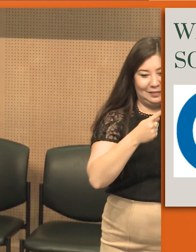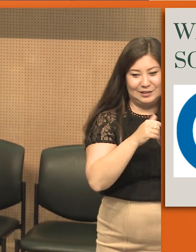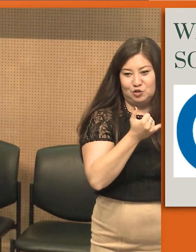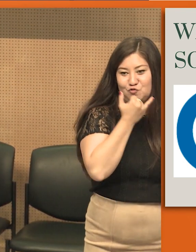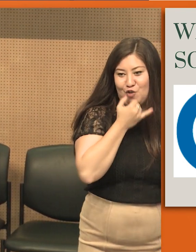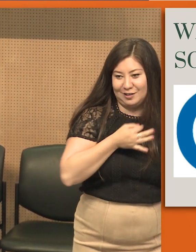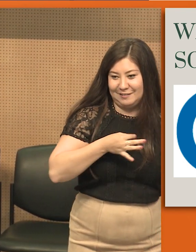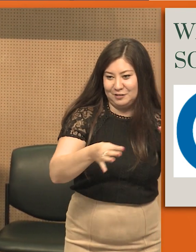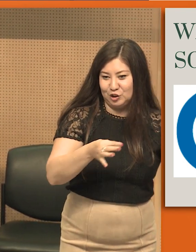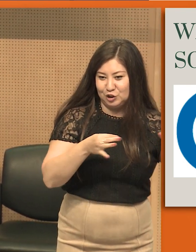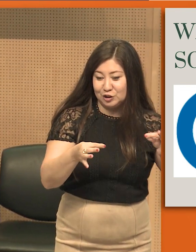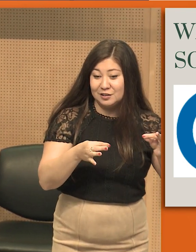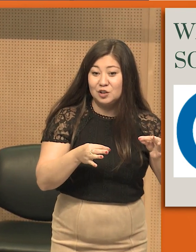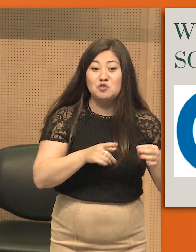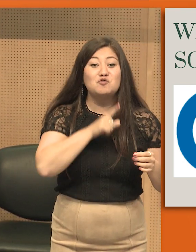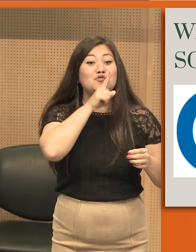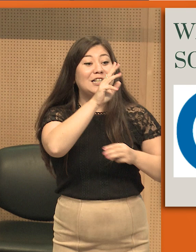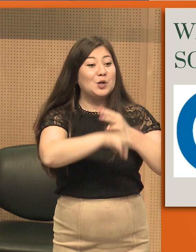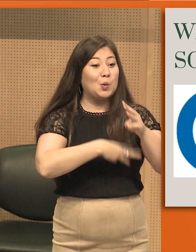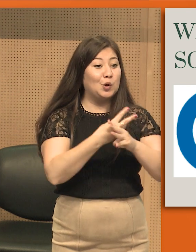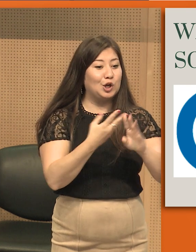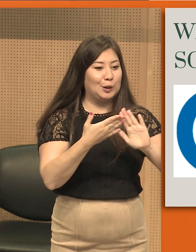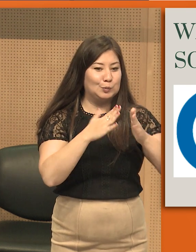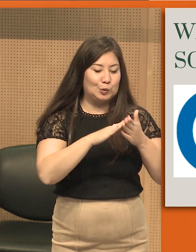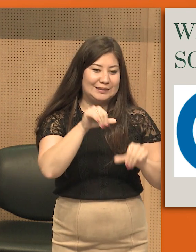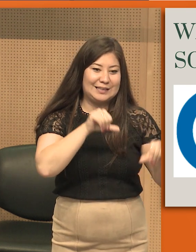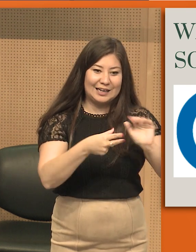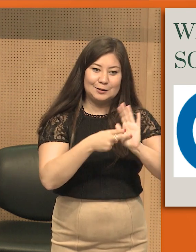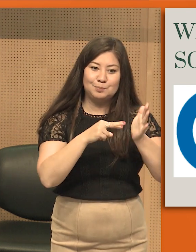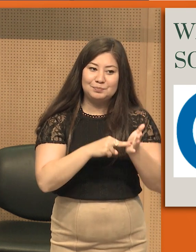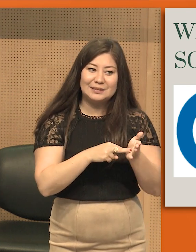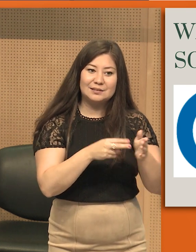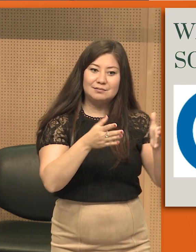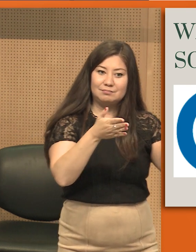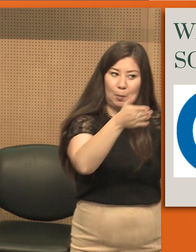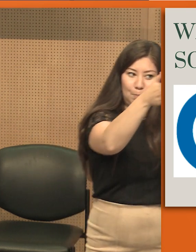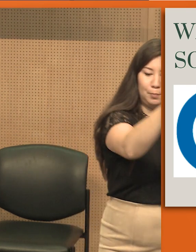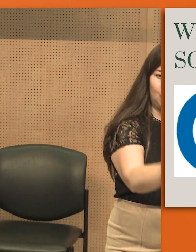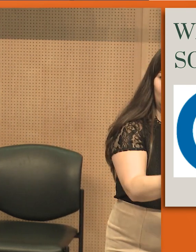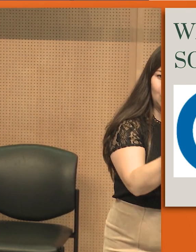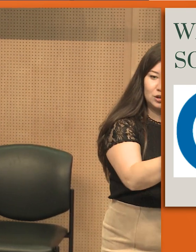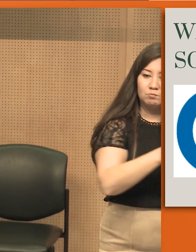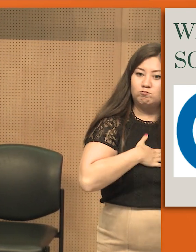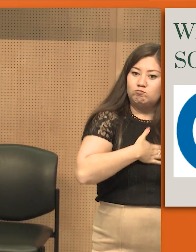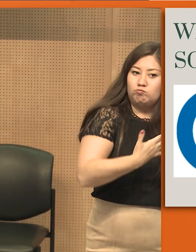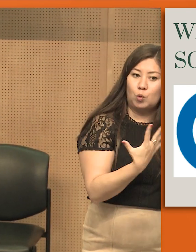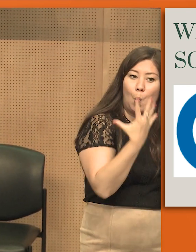If you know what community science really means, you know that this is not the proper definition,